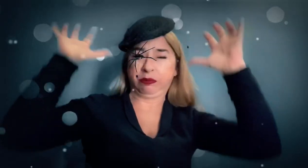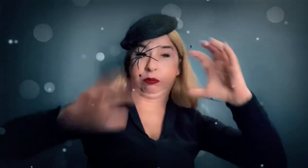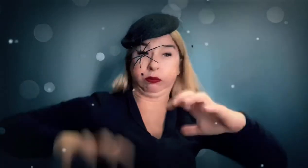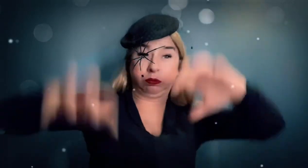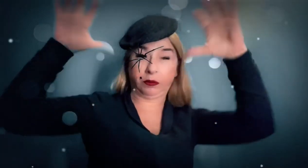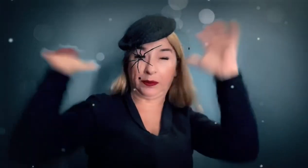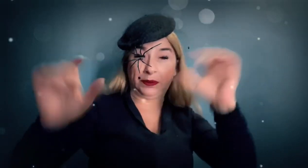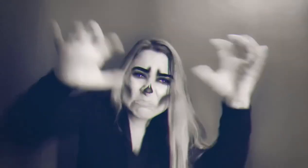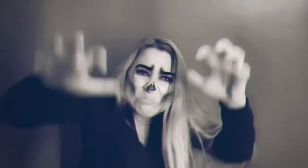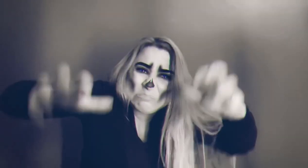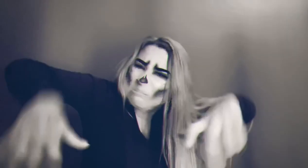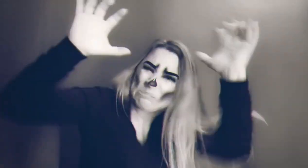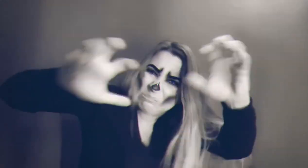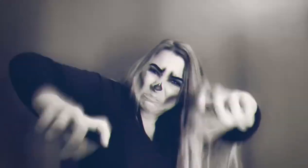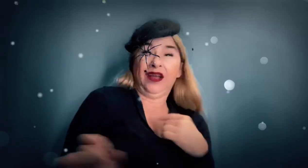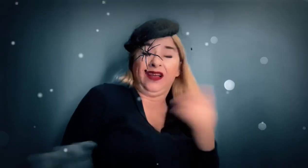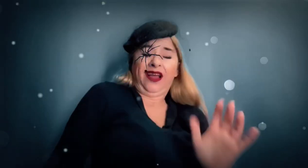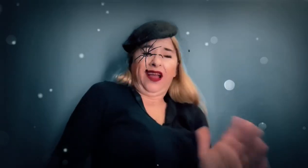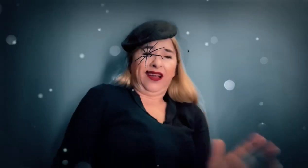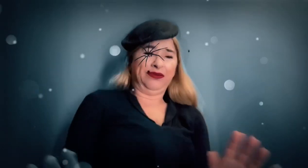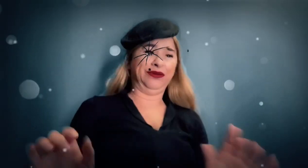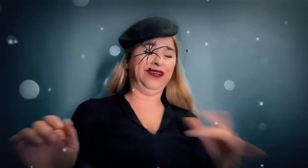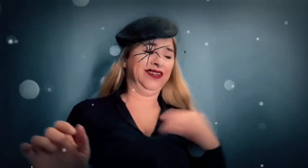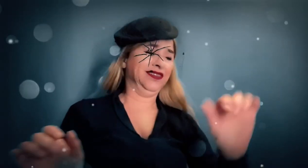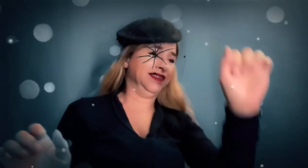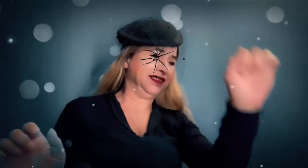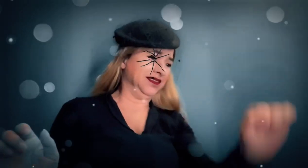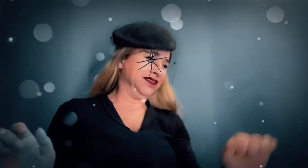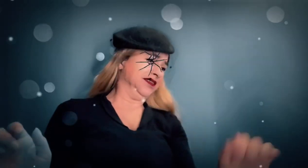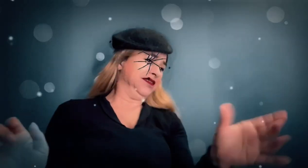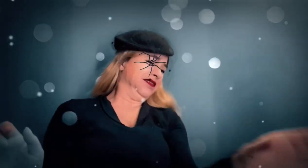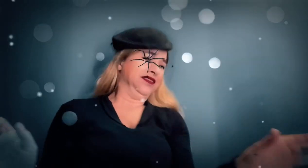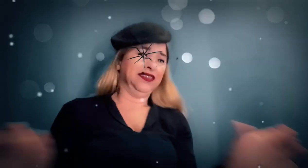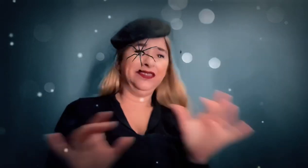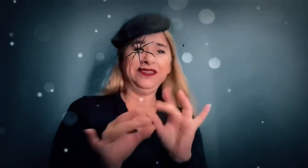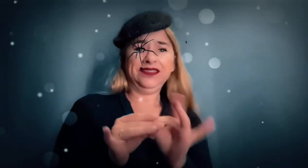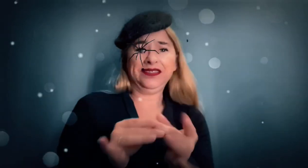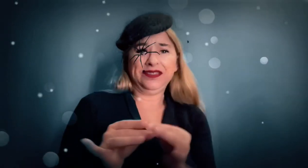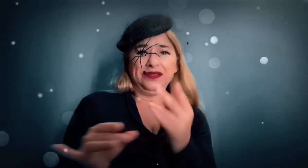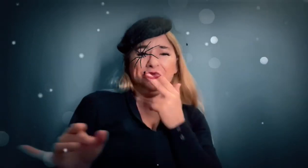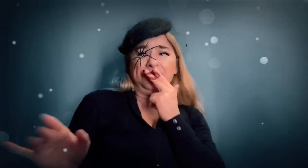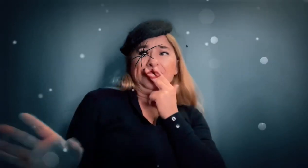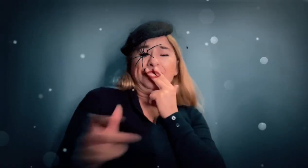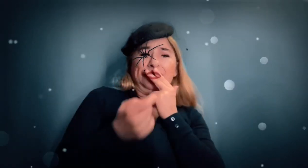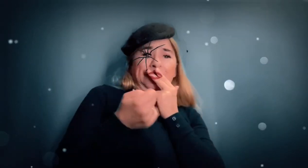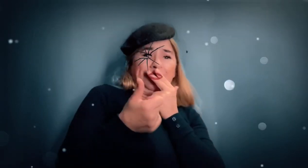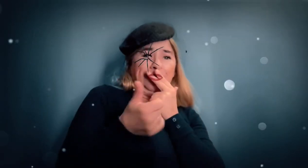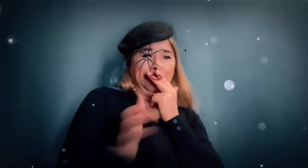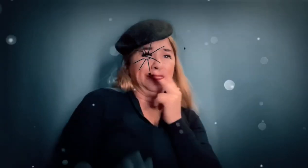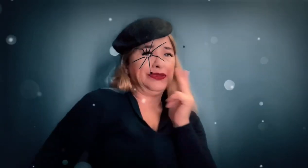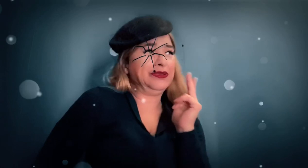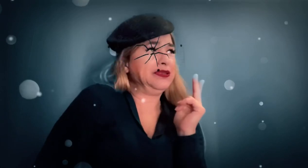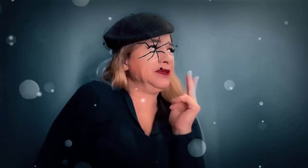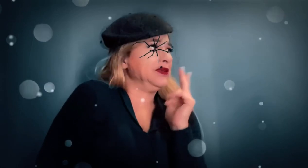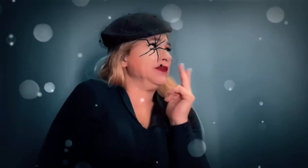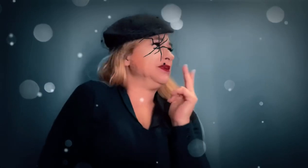Suddenly a heavy downpour begins to fall. To calm myself, I look for a cigarette in the glove box. I lit my first cigarette.